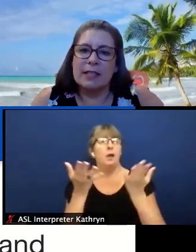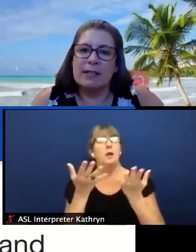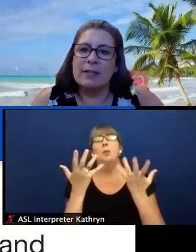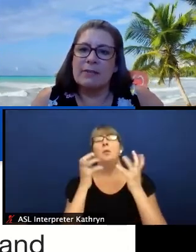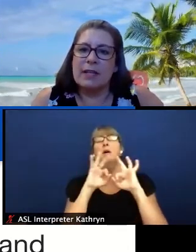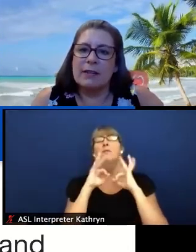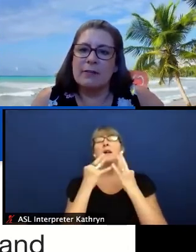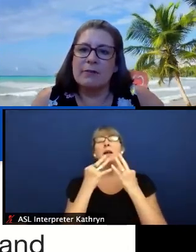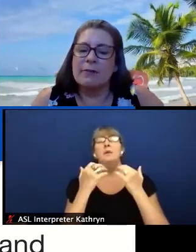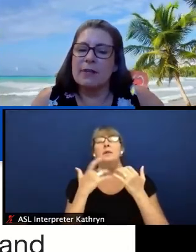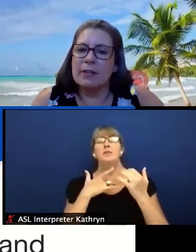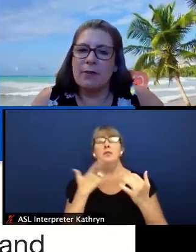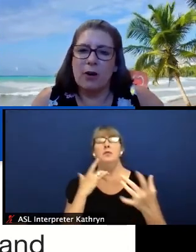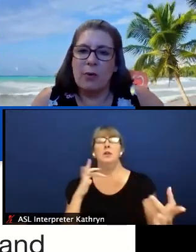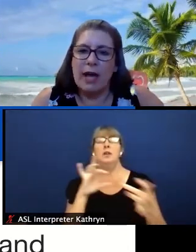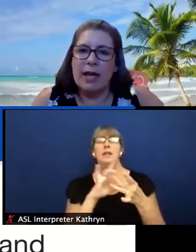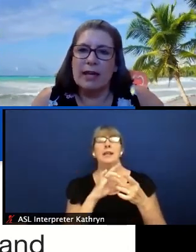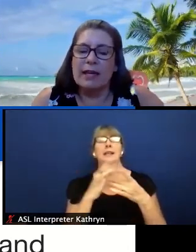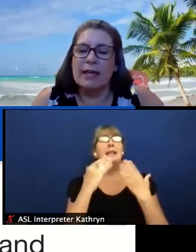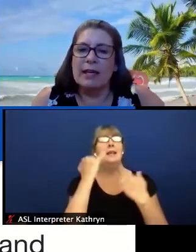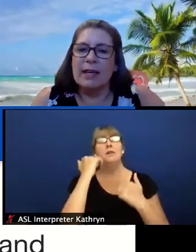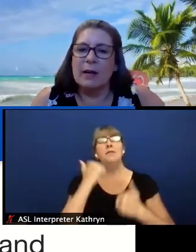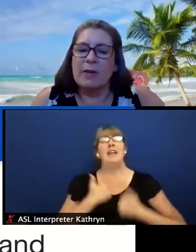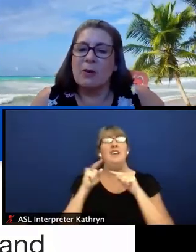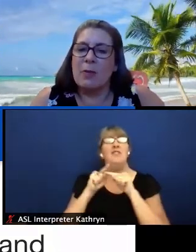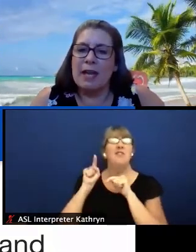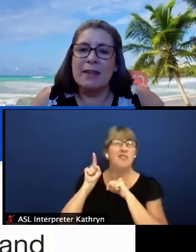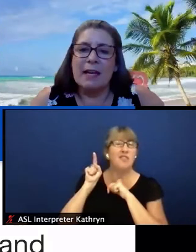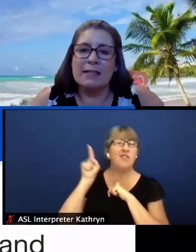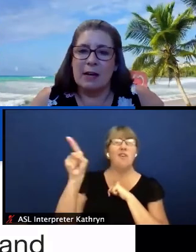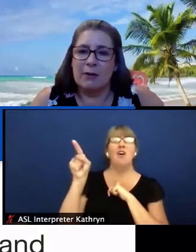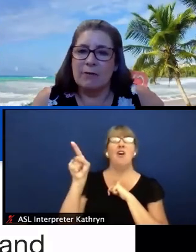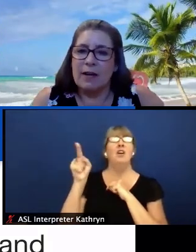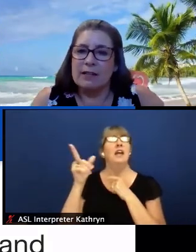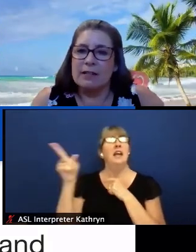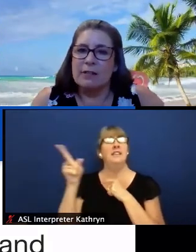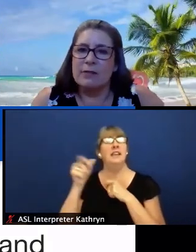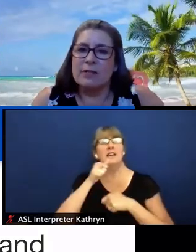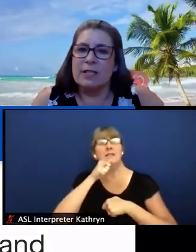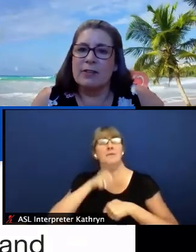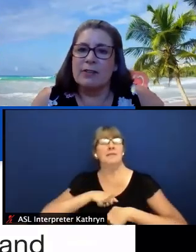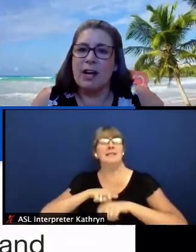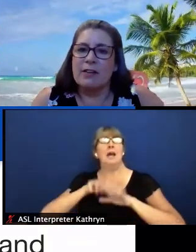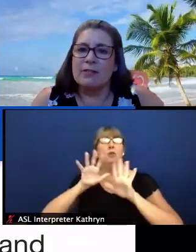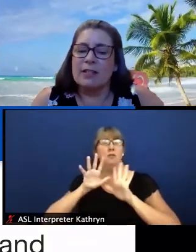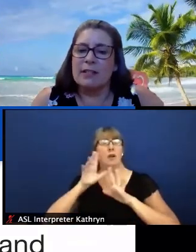even if they live very far away, and they're making that sacrifice to send their child to live